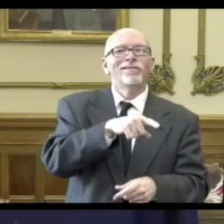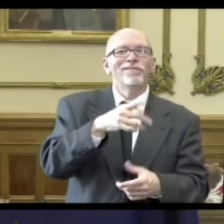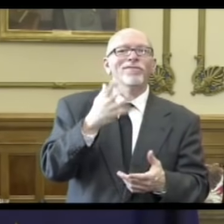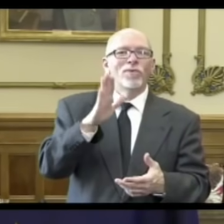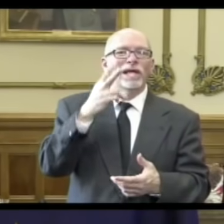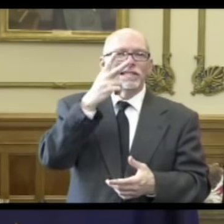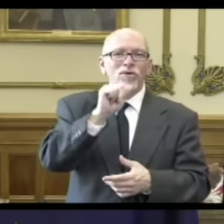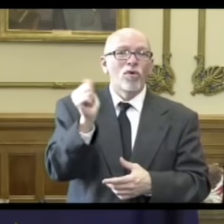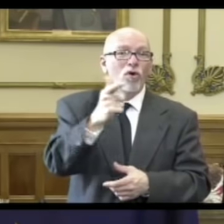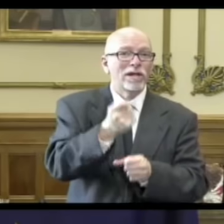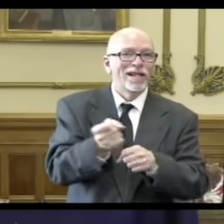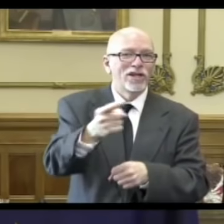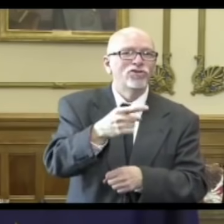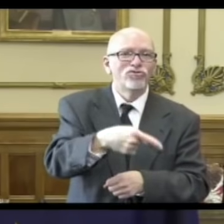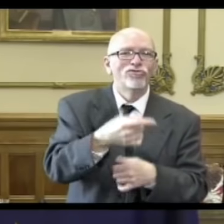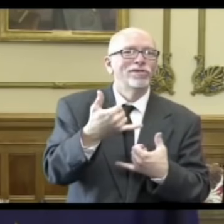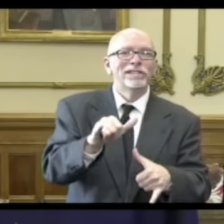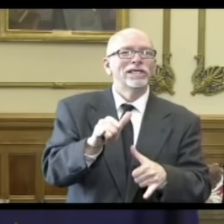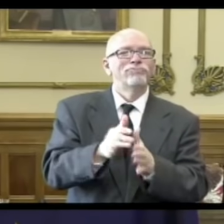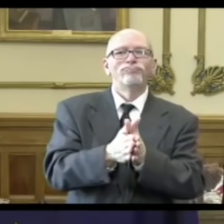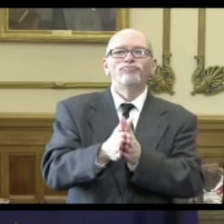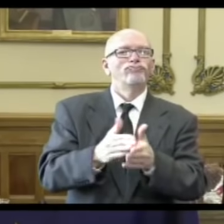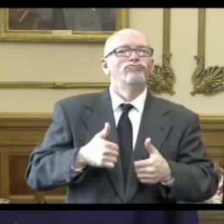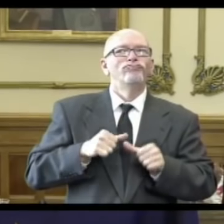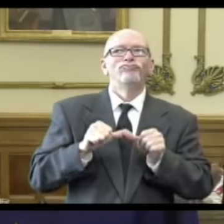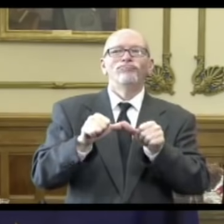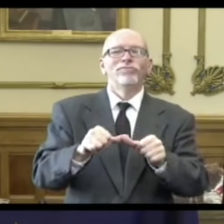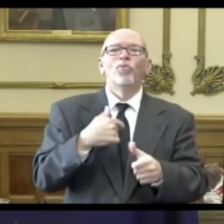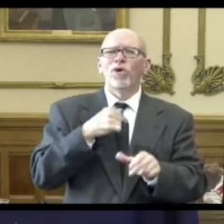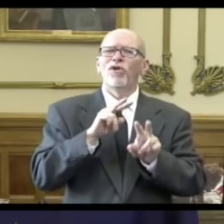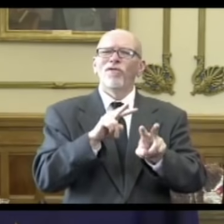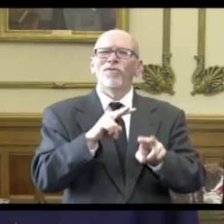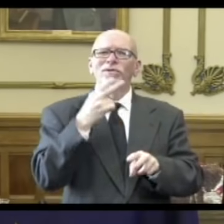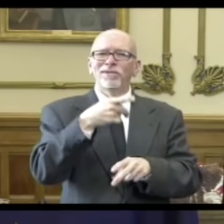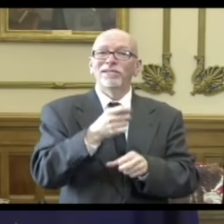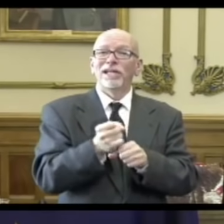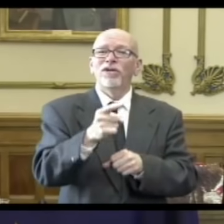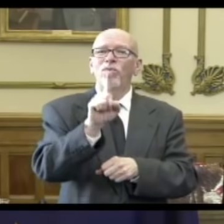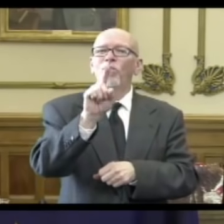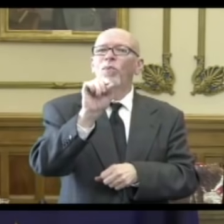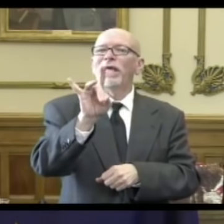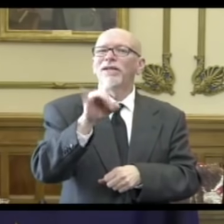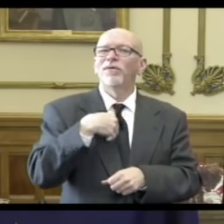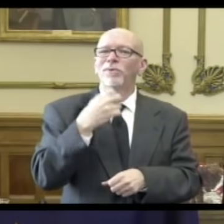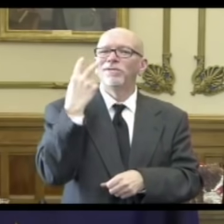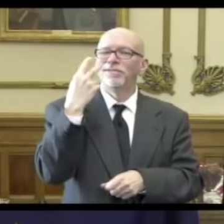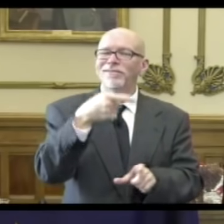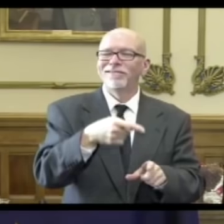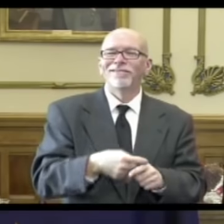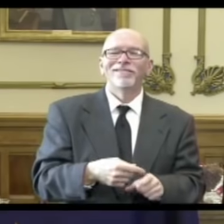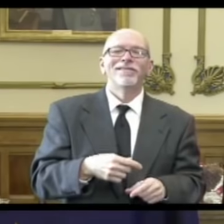SASS ABOUT HER AND I BELIEVE THAT SHE'S MARRIED DESCRIBE THEMSELVES AS A AS A PARTY GIRL AND THAT SHE WOULD SEE EVERYONE NEXT YEAR AND SO